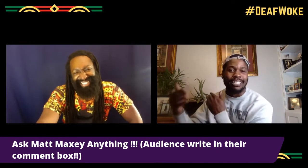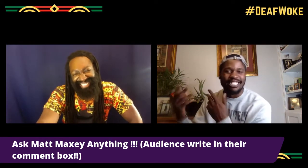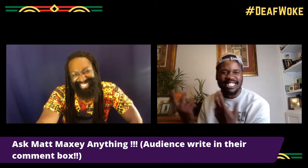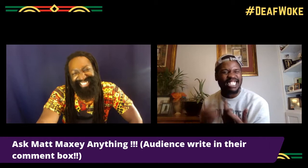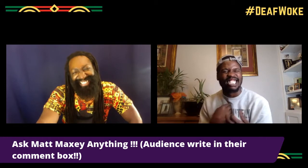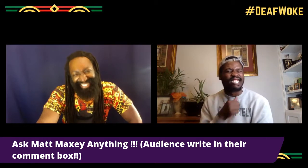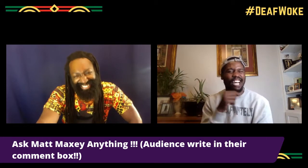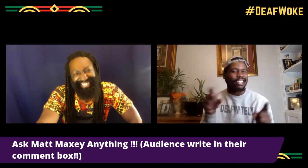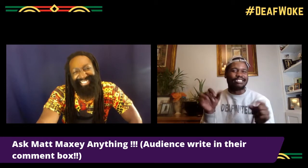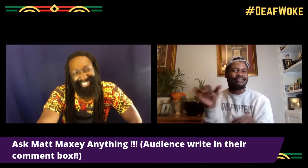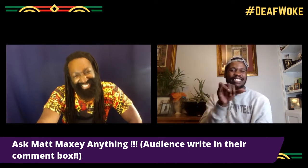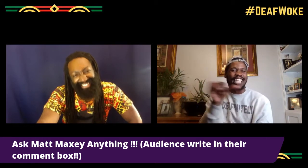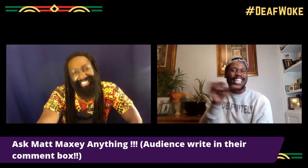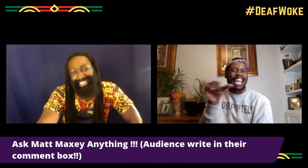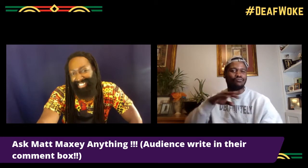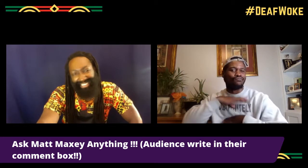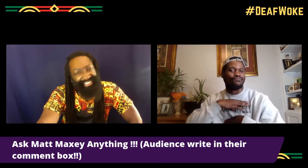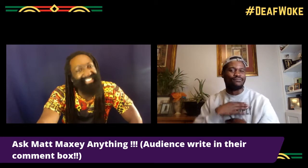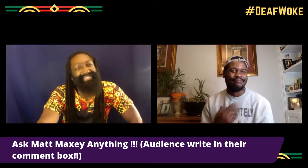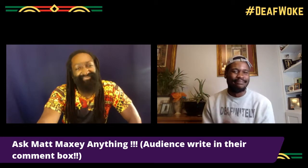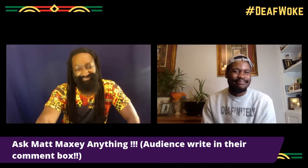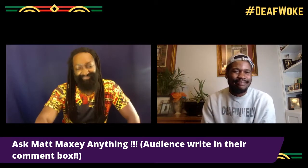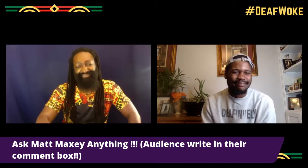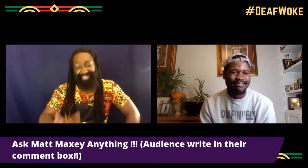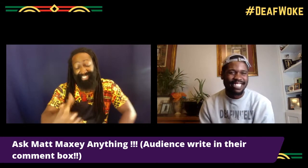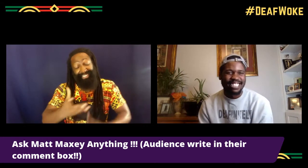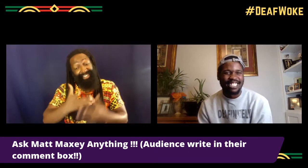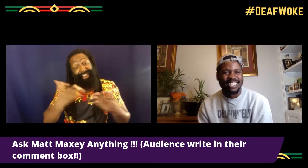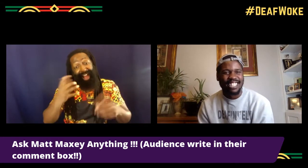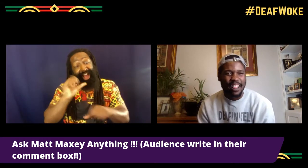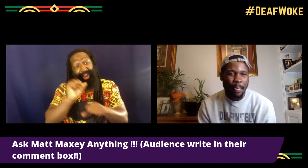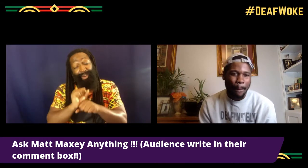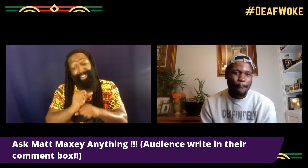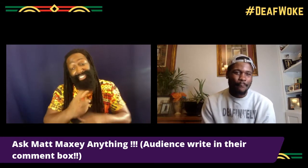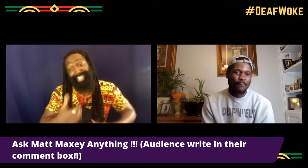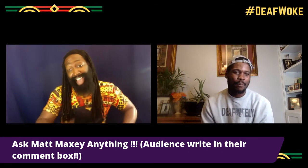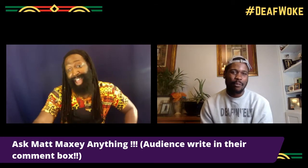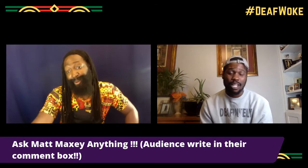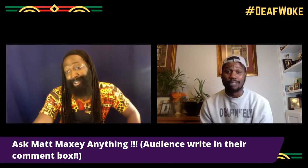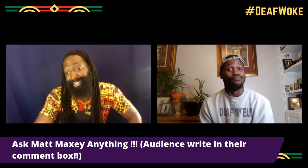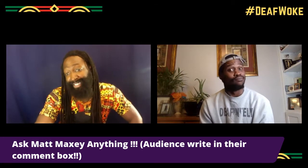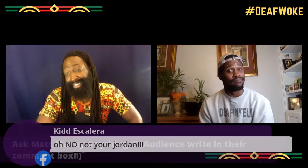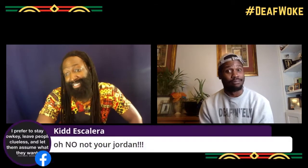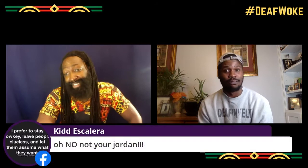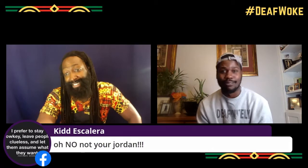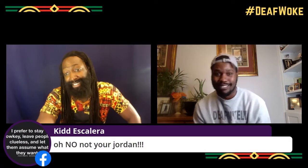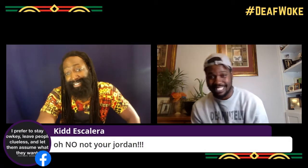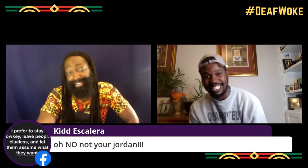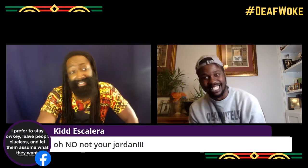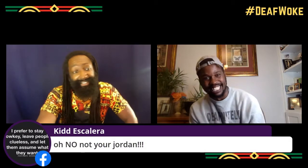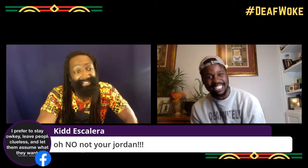and you're like, thank God I'm done. It doesn't bring satisfaction. It's a lot of work.